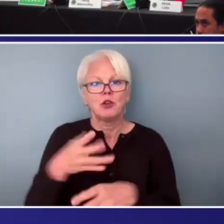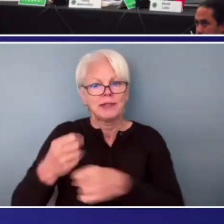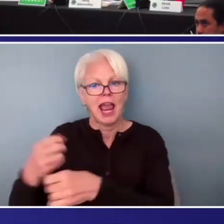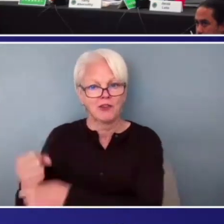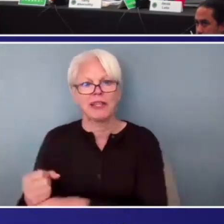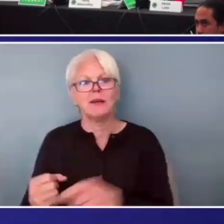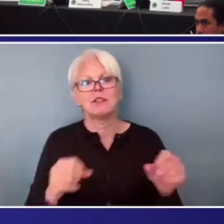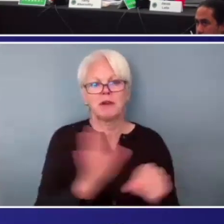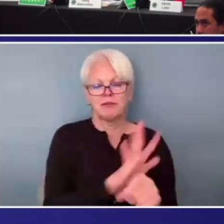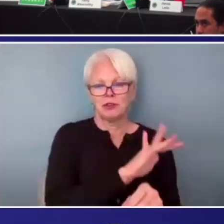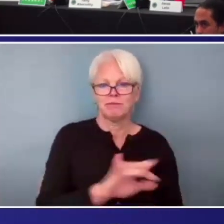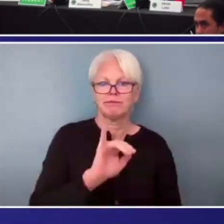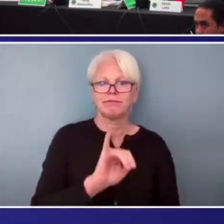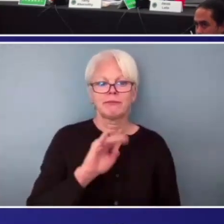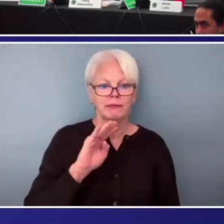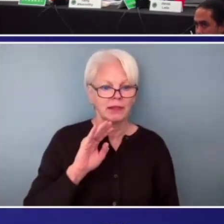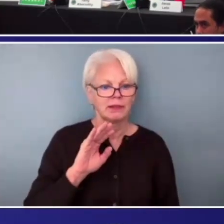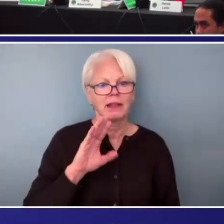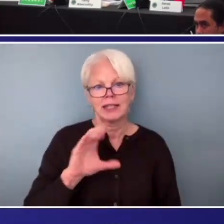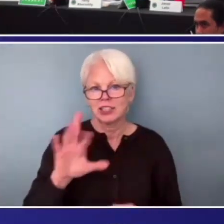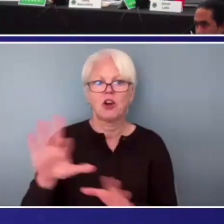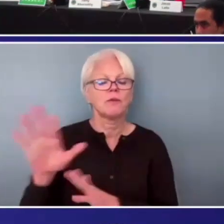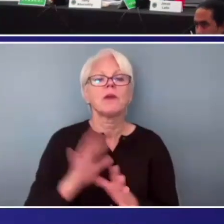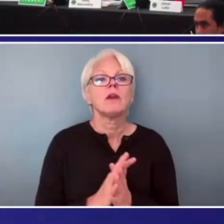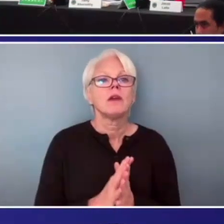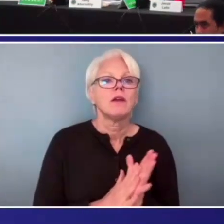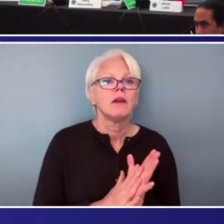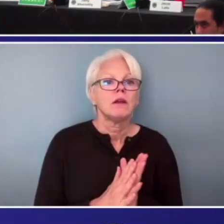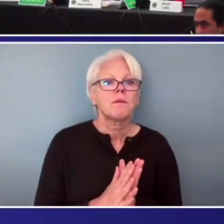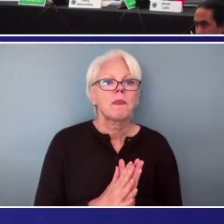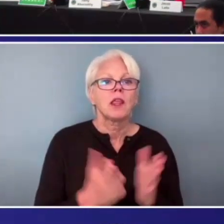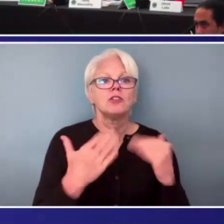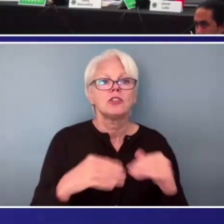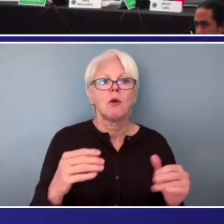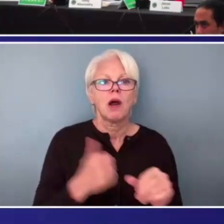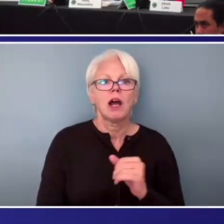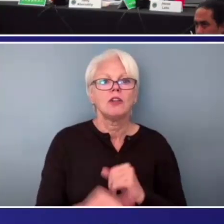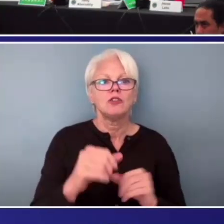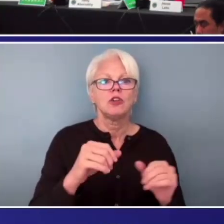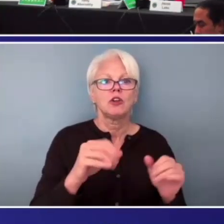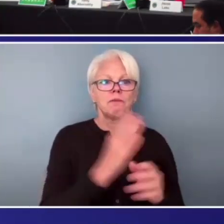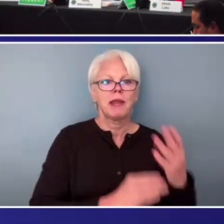So in paragraph (2), under annually certify and Romanette four, after we've removed